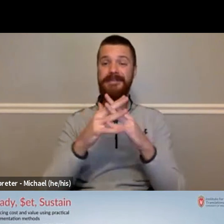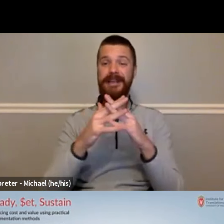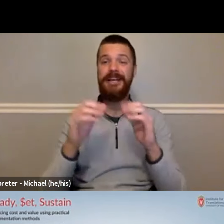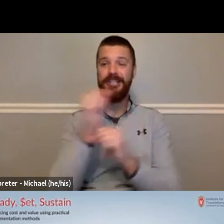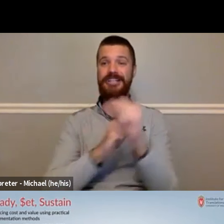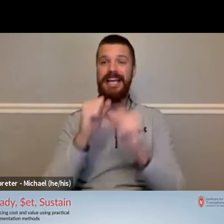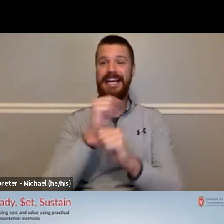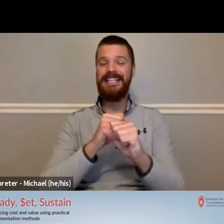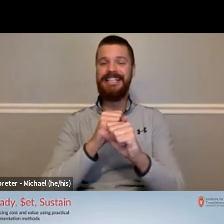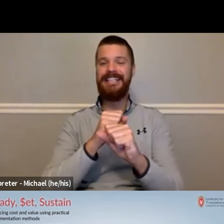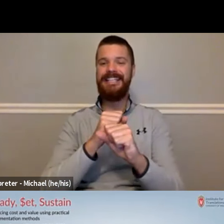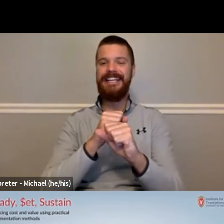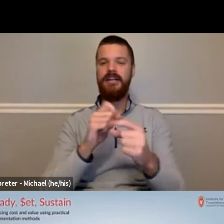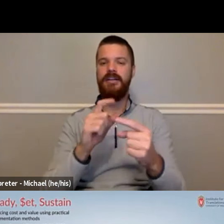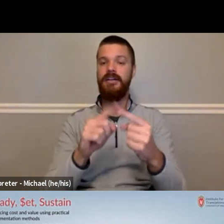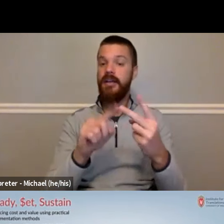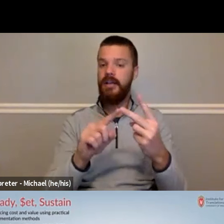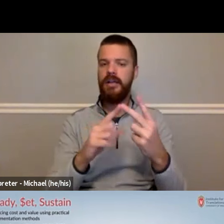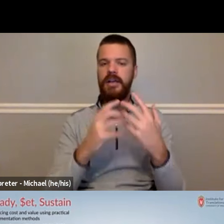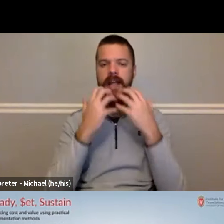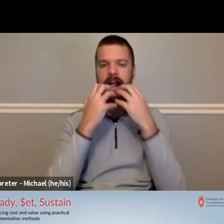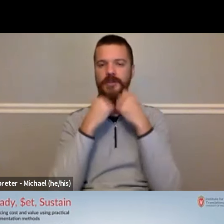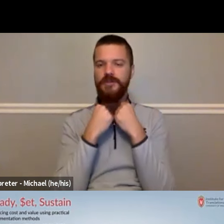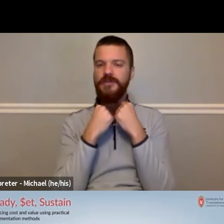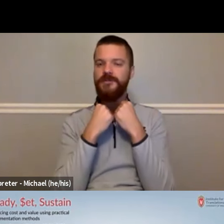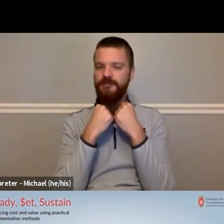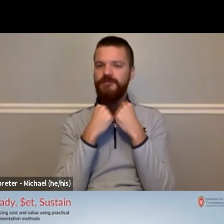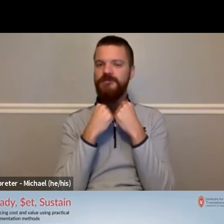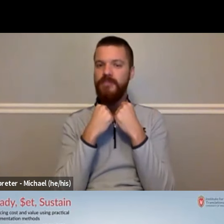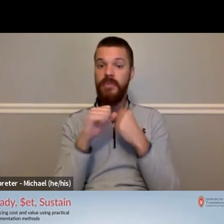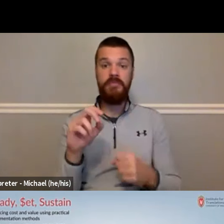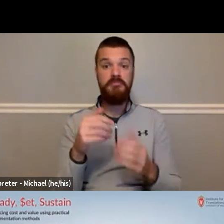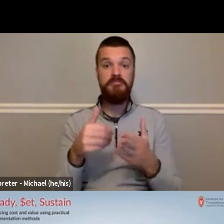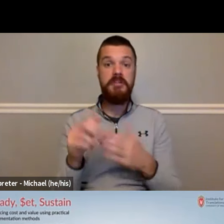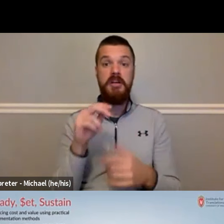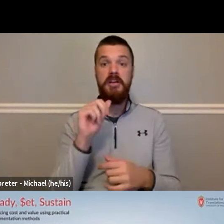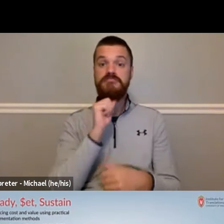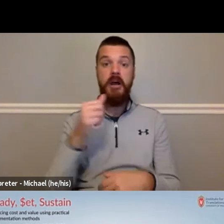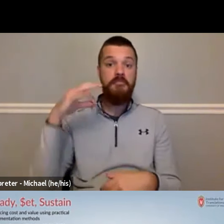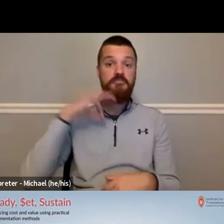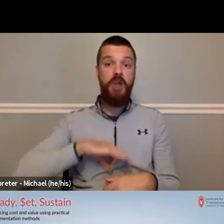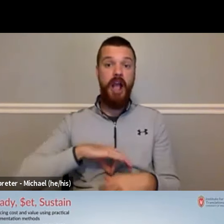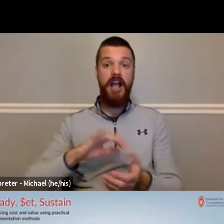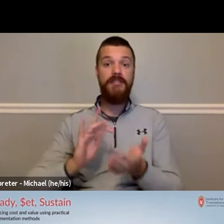Greg Aarons (he/his): The values as you kind of mentioned with the nonprofit pharmacy maybe the values are a little different.